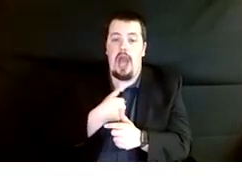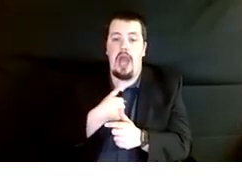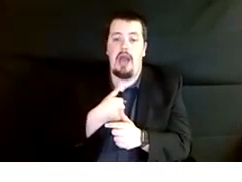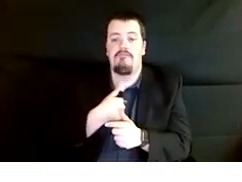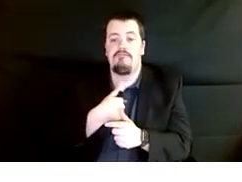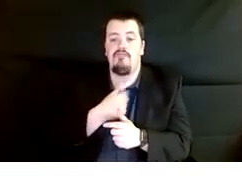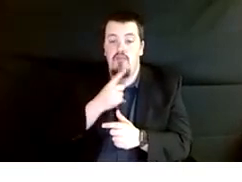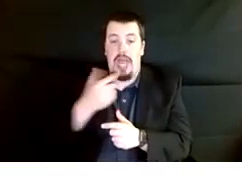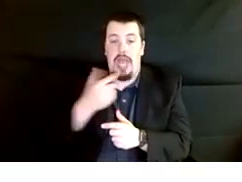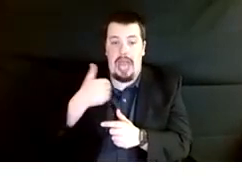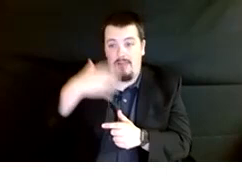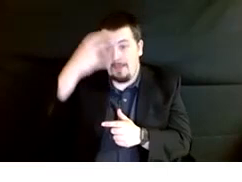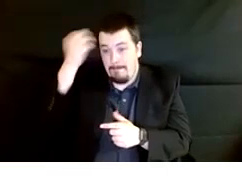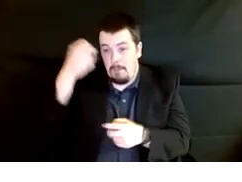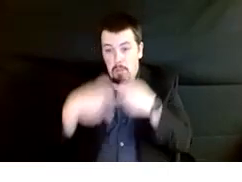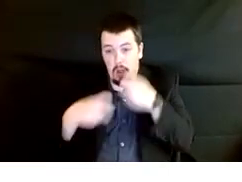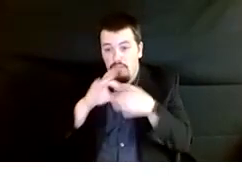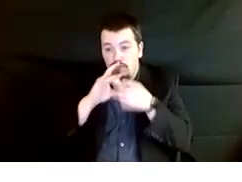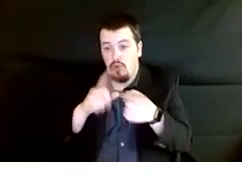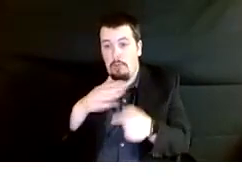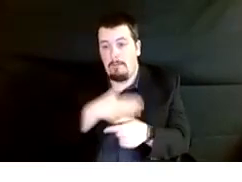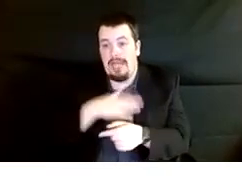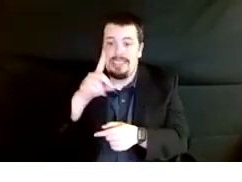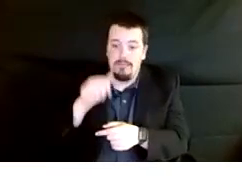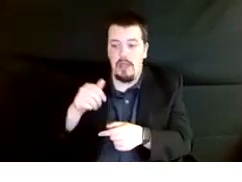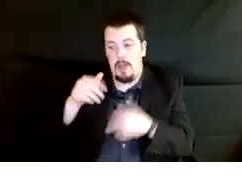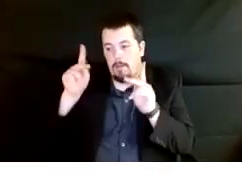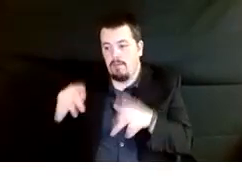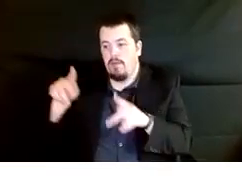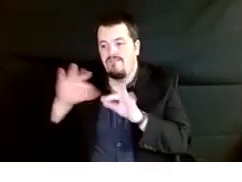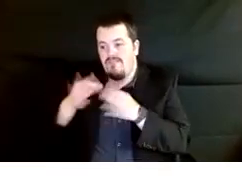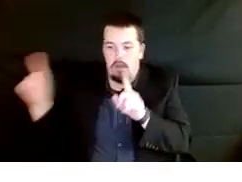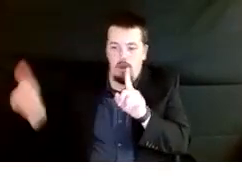I have memory problems related to my disability and my family member helps me uh remember things